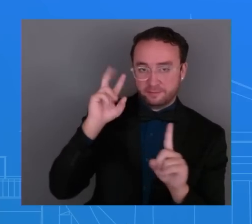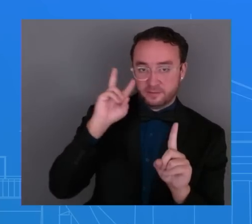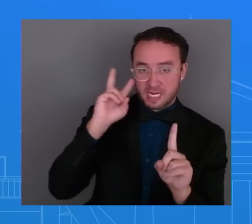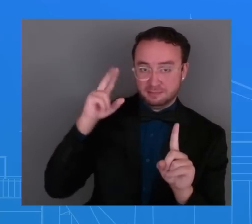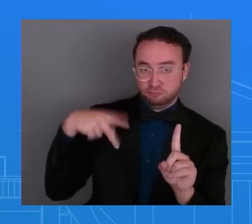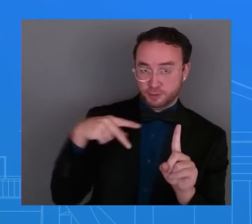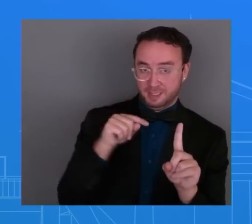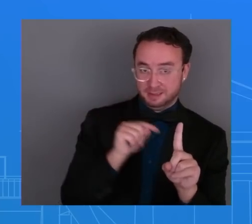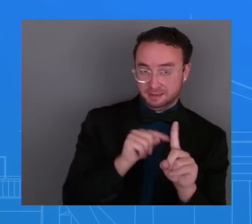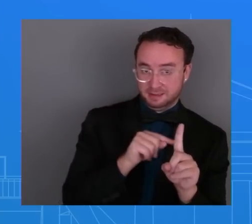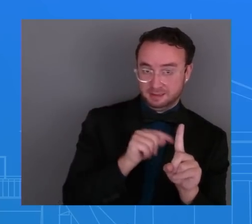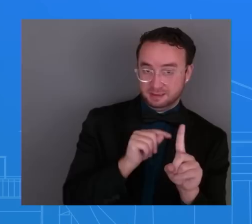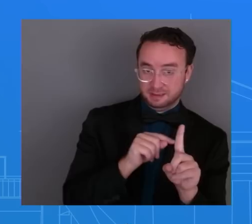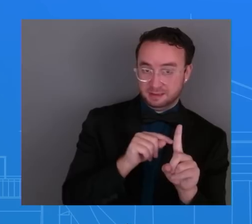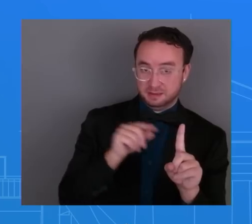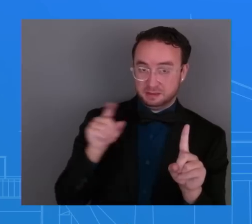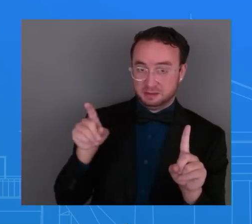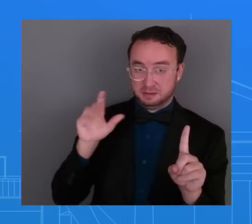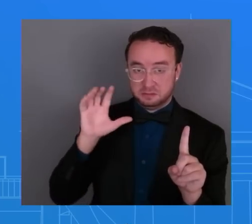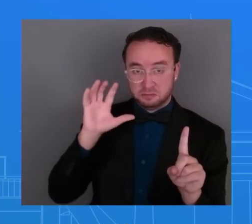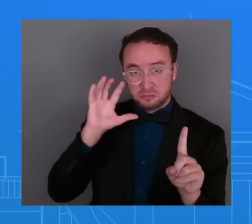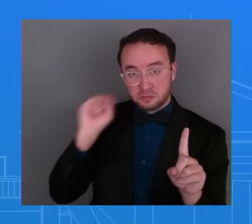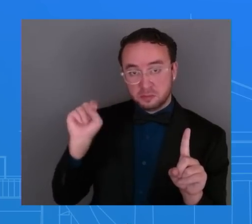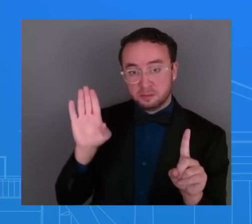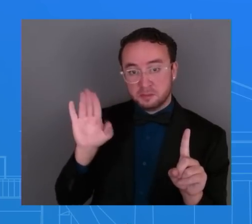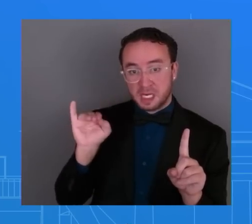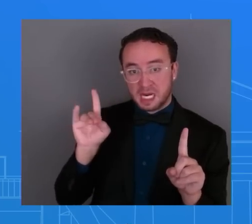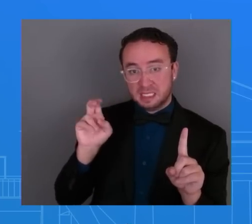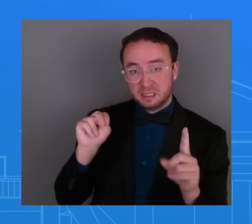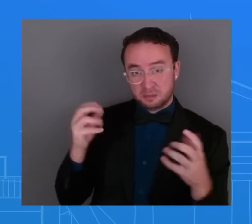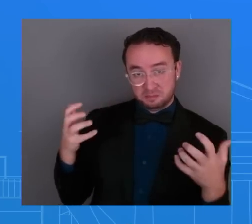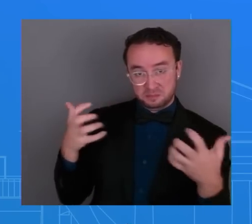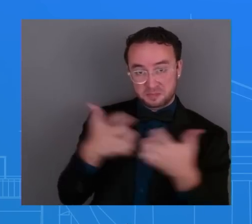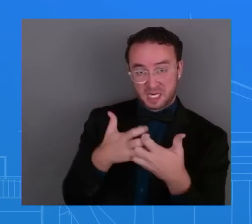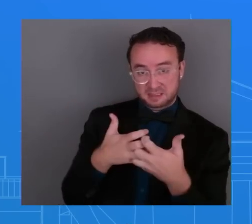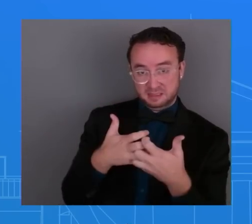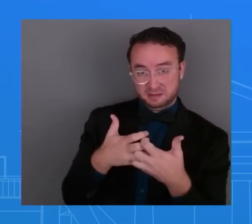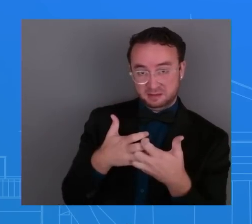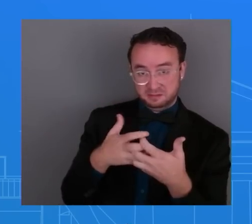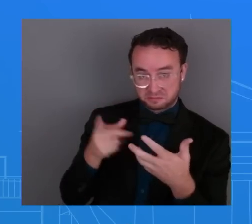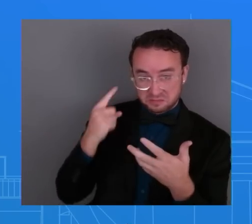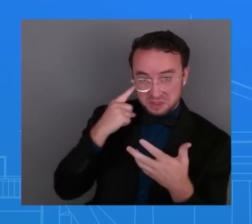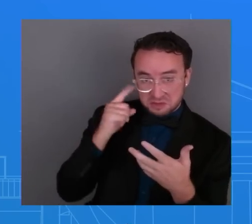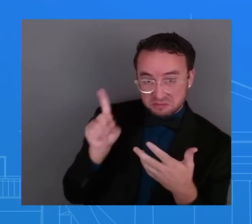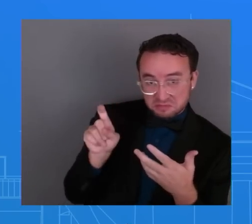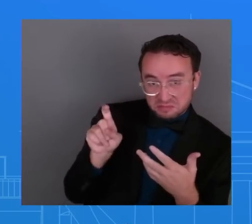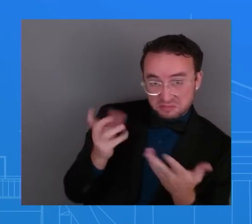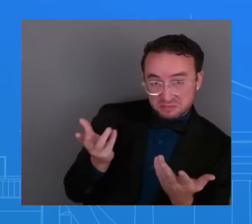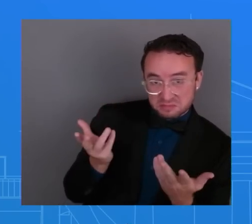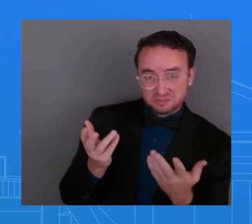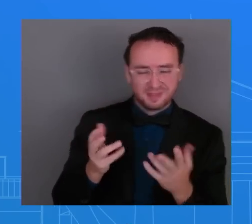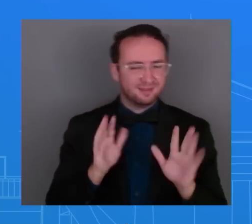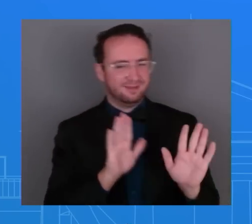why you would assume that. It's not true. The Press: She has a campaign ad where she is saying they need more Border Patrol agents. If President Biden is doing such -- Ms. Jean-Pierre: We're --